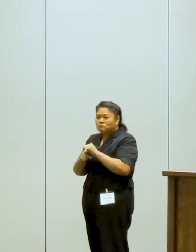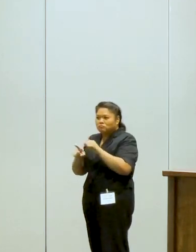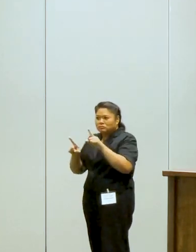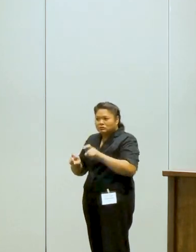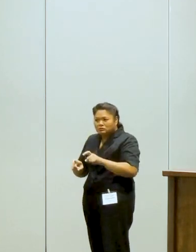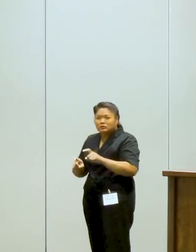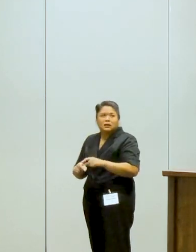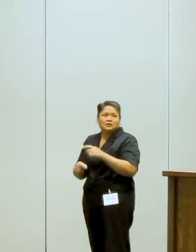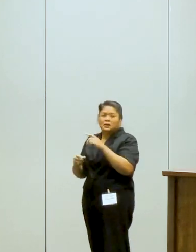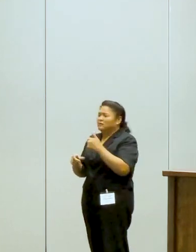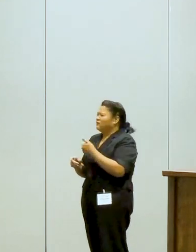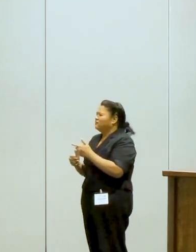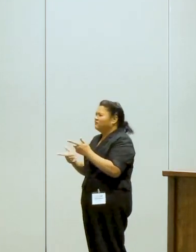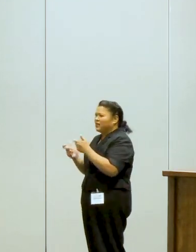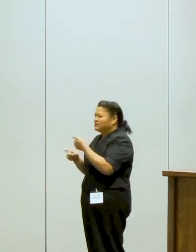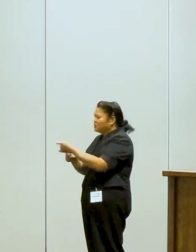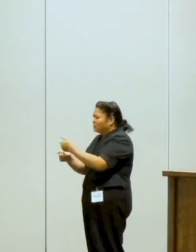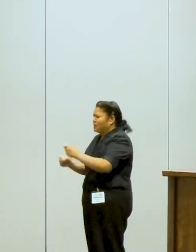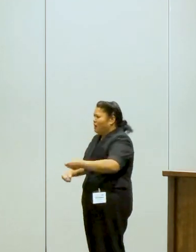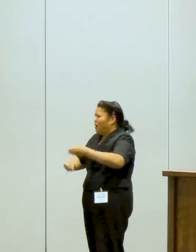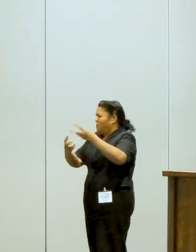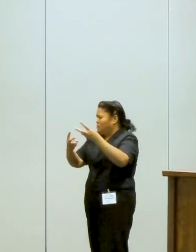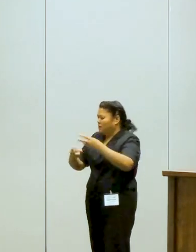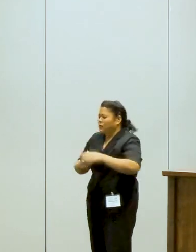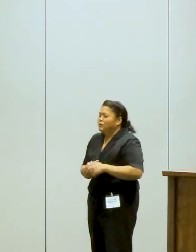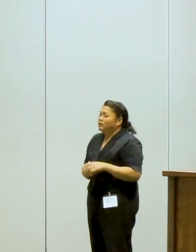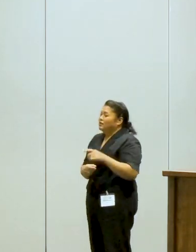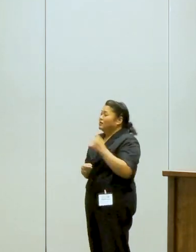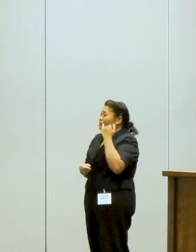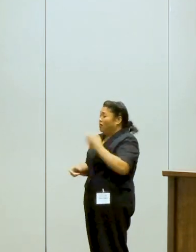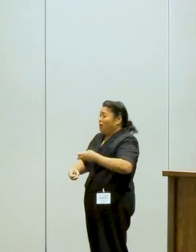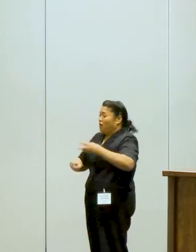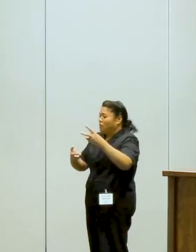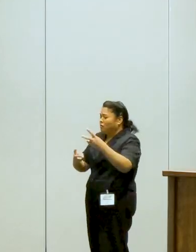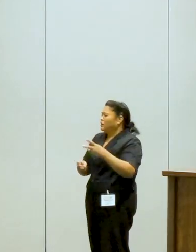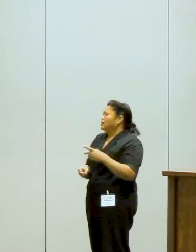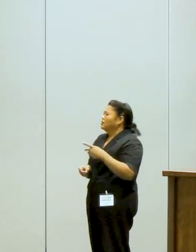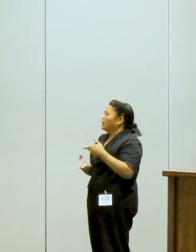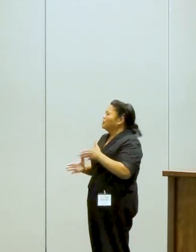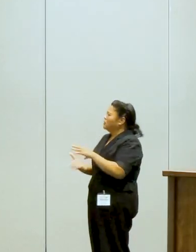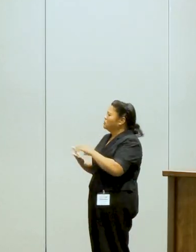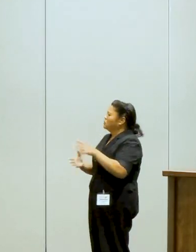upload those things. This gives students control over their own